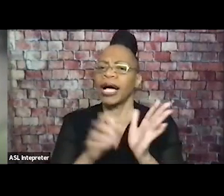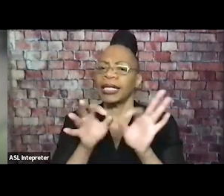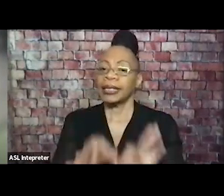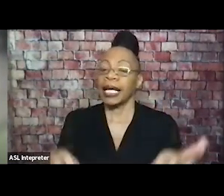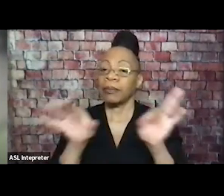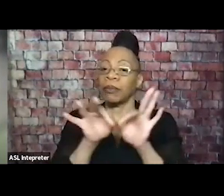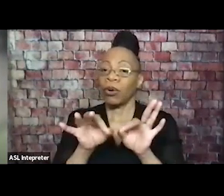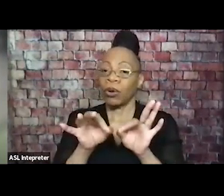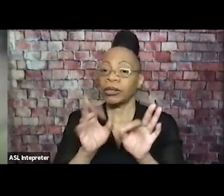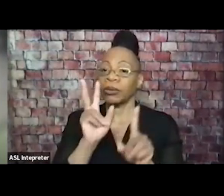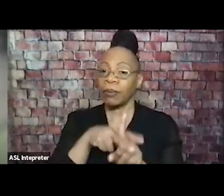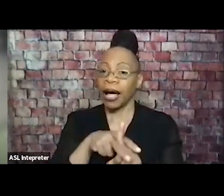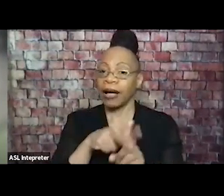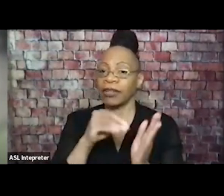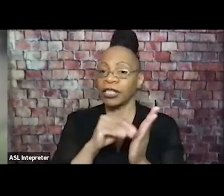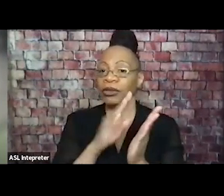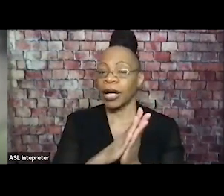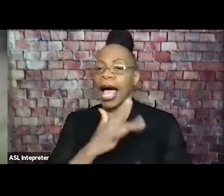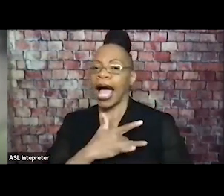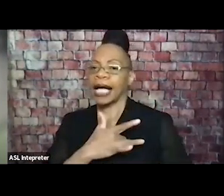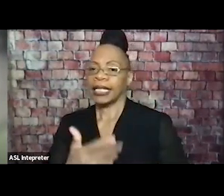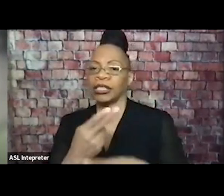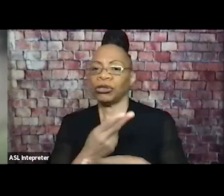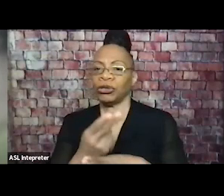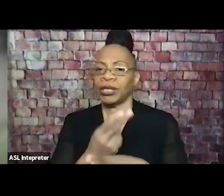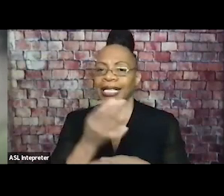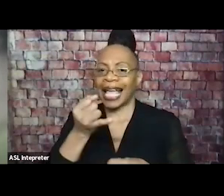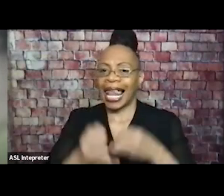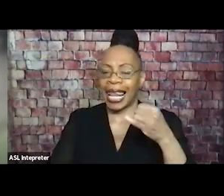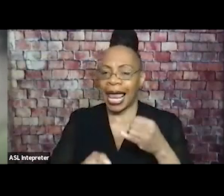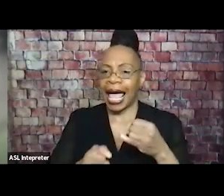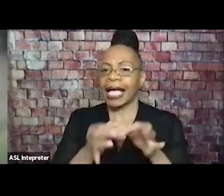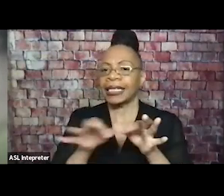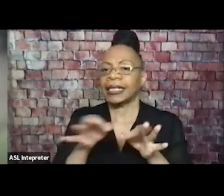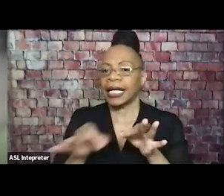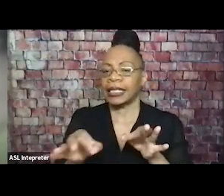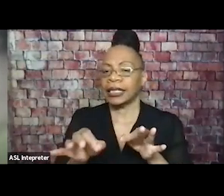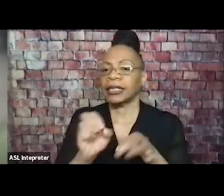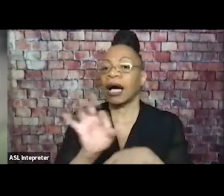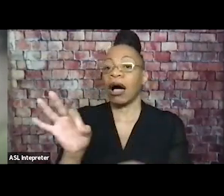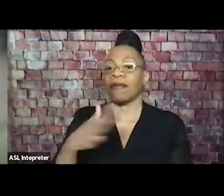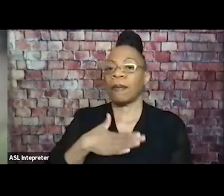And I usually use that as the last sentence of my introduction as an opportunity